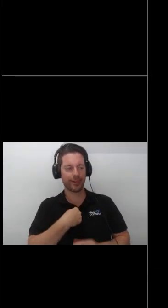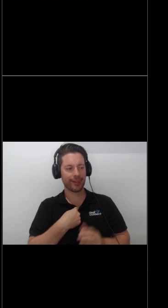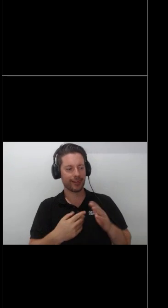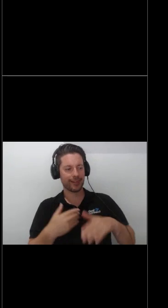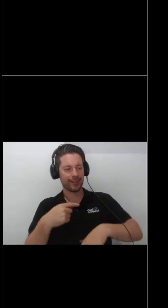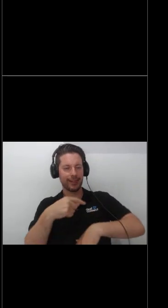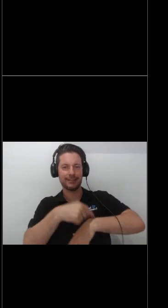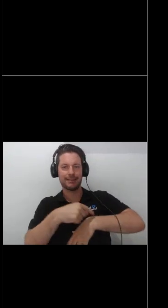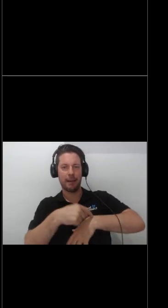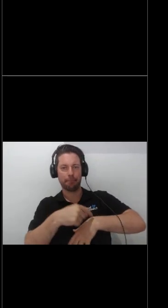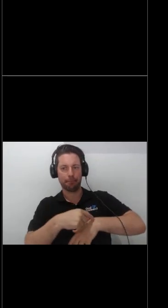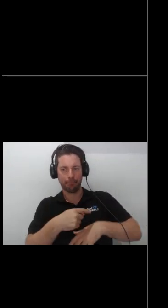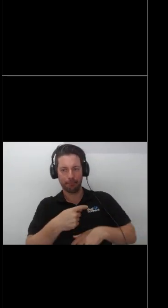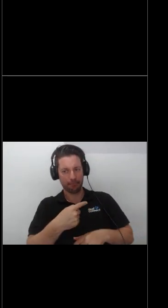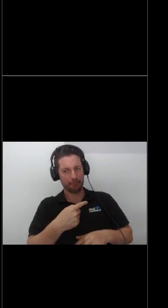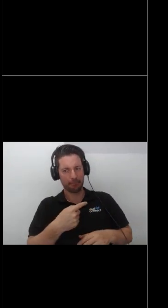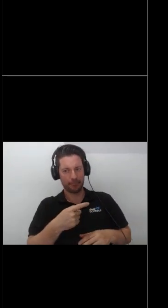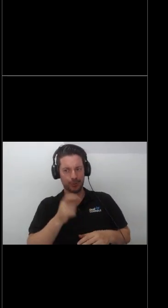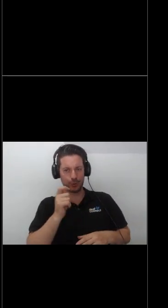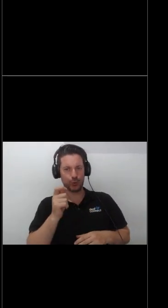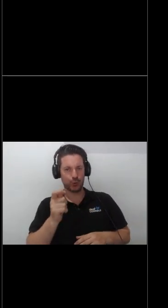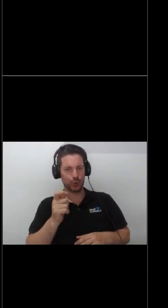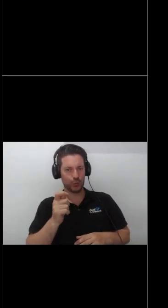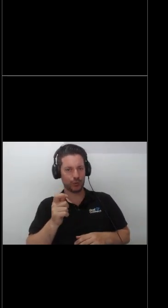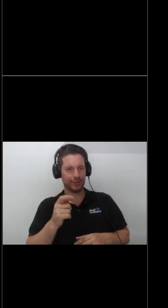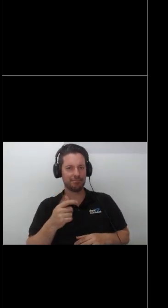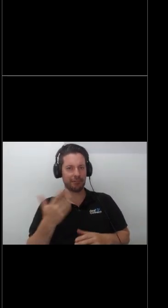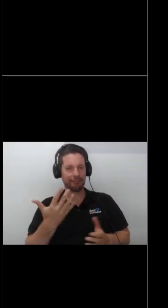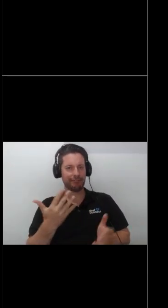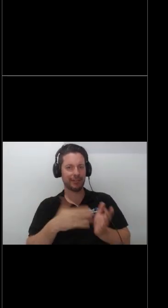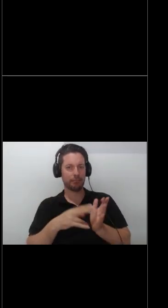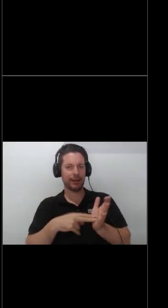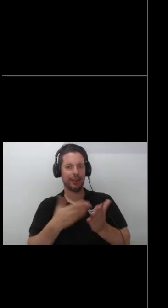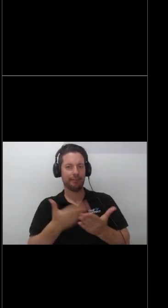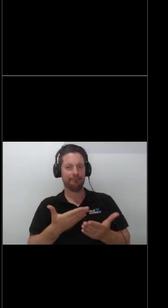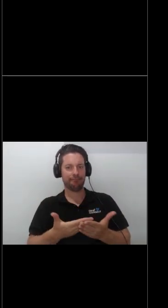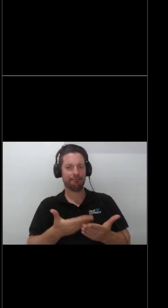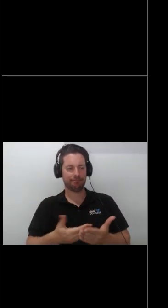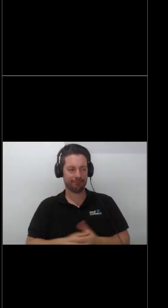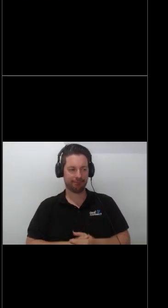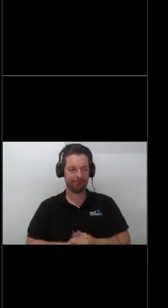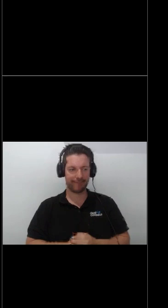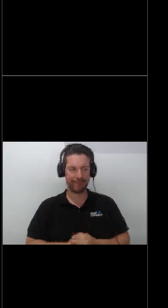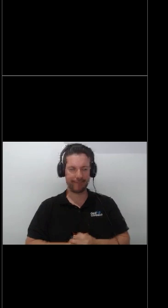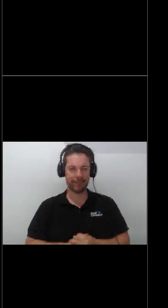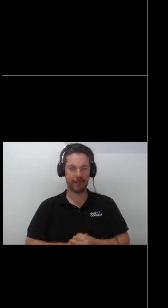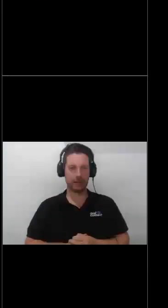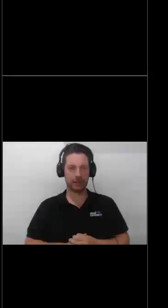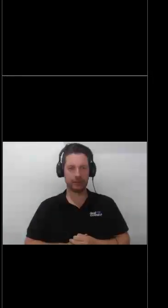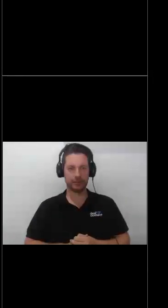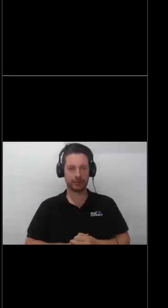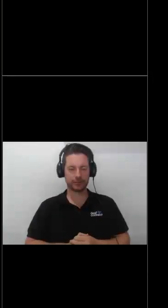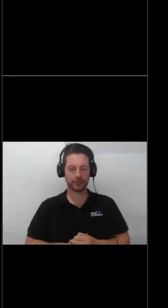Sorry, and we have about 15 minutes left. So I suppose in terms of approaching the jurisdiction,